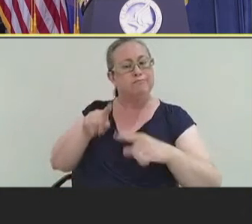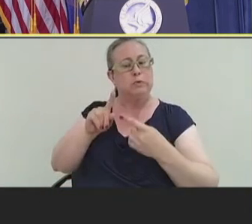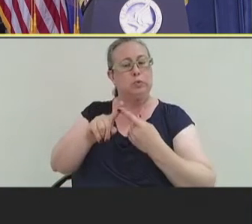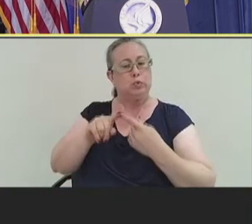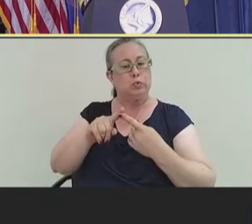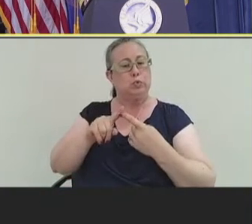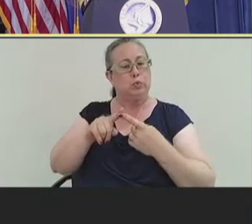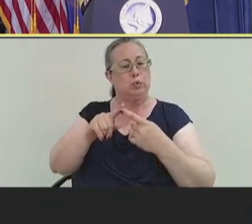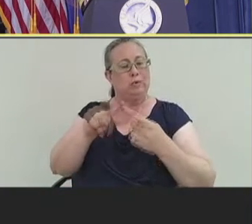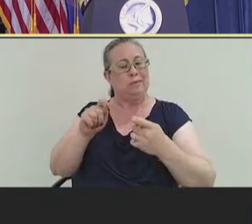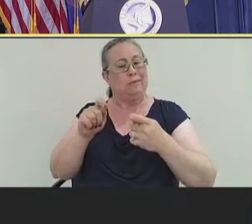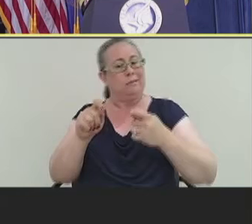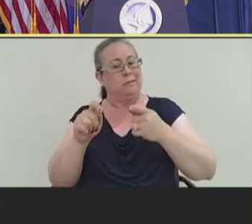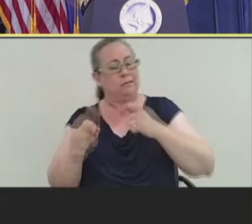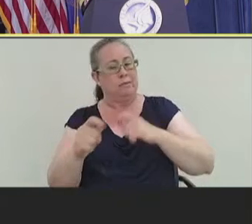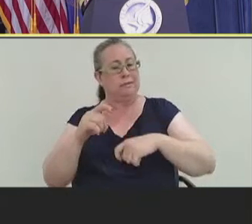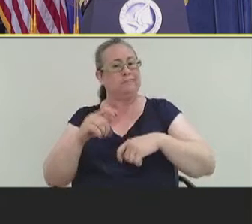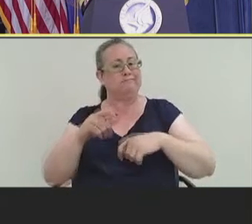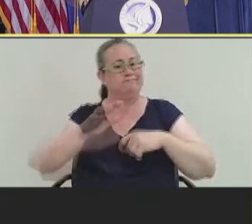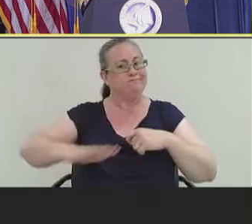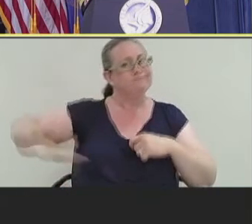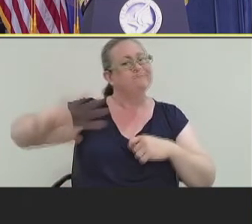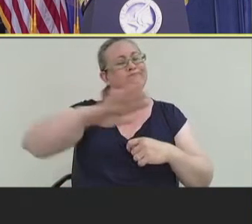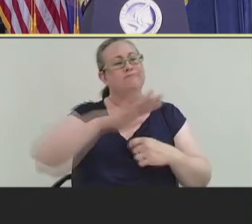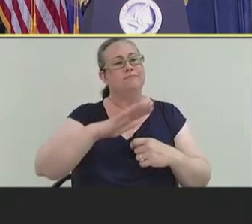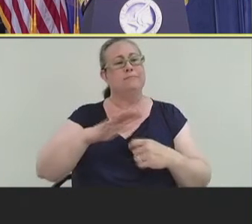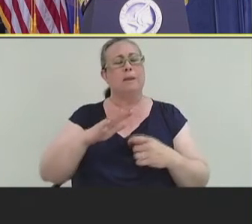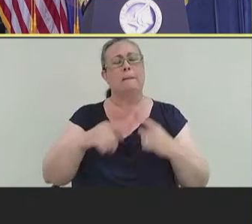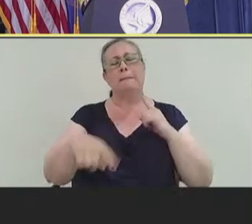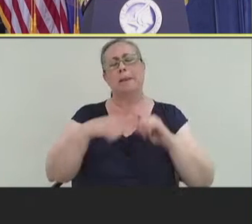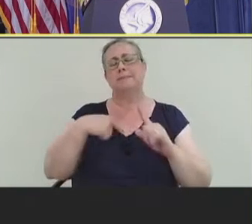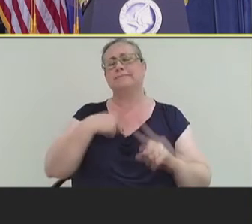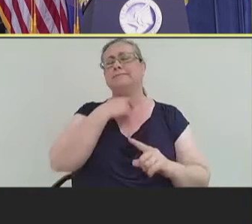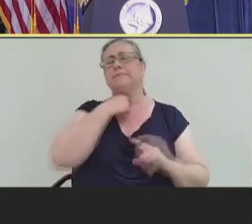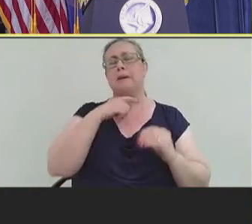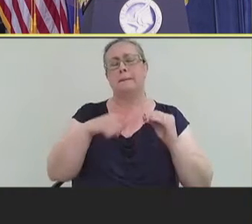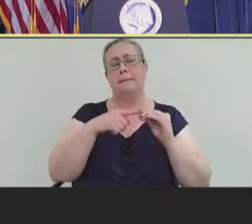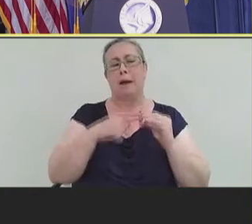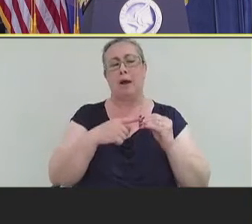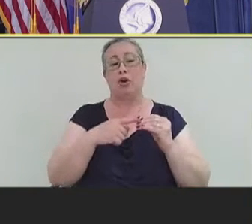like to hear your thoughts about pressing systemic issues such as vaccine hesitancy,